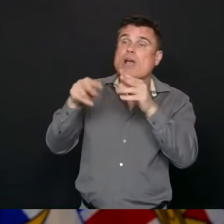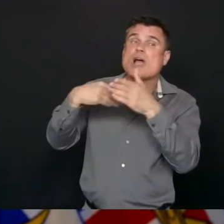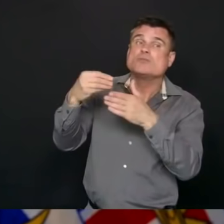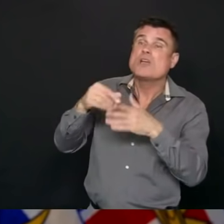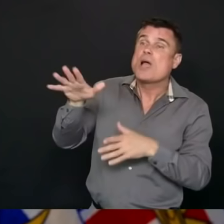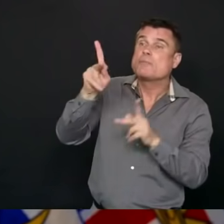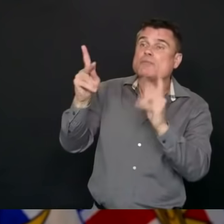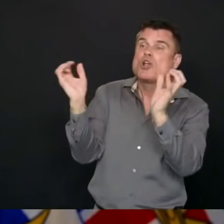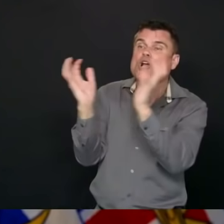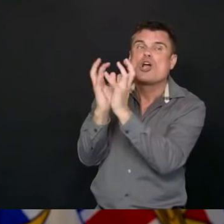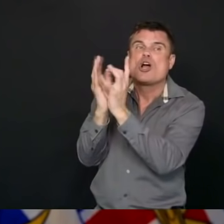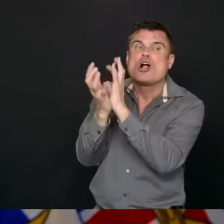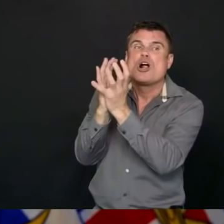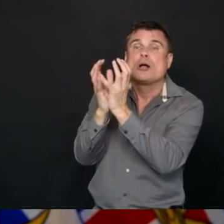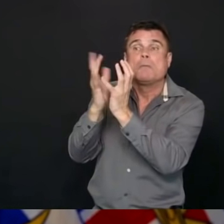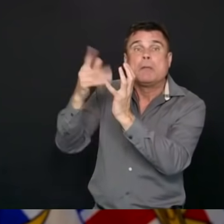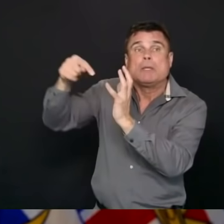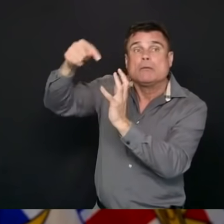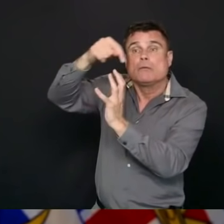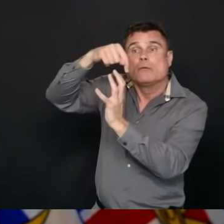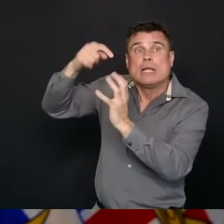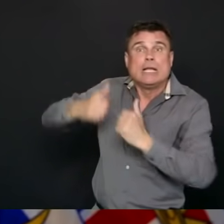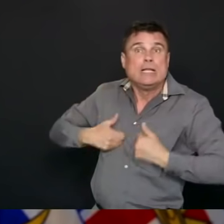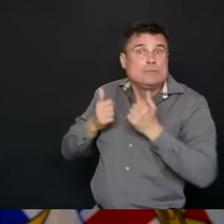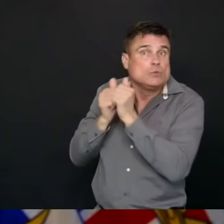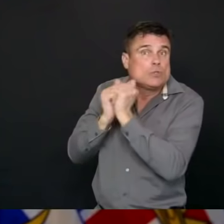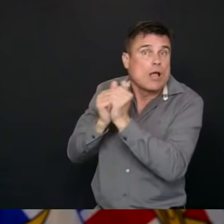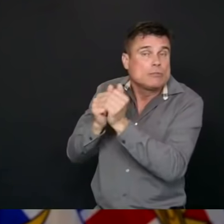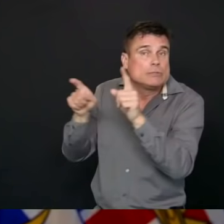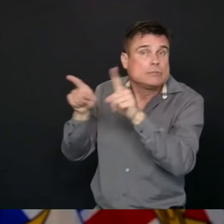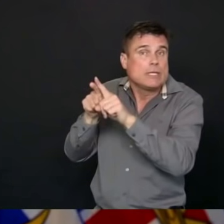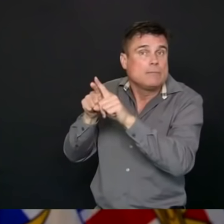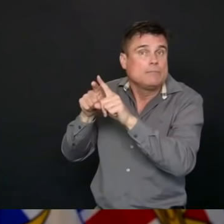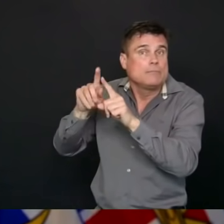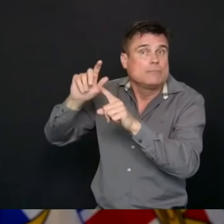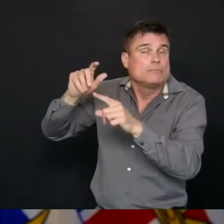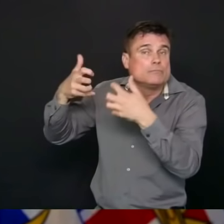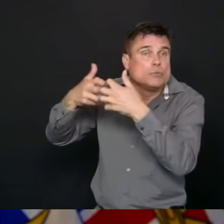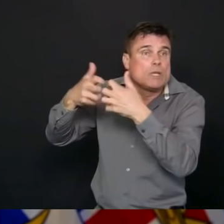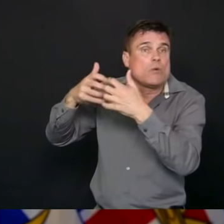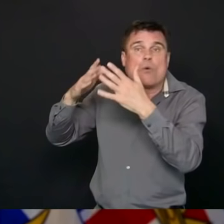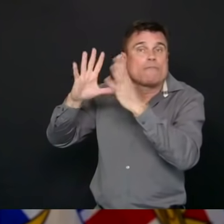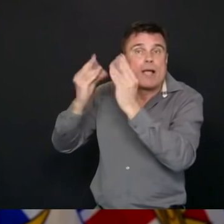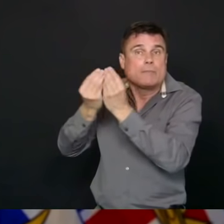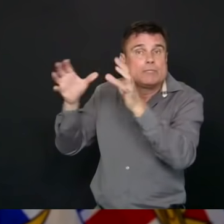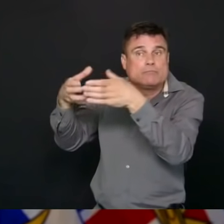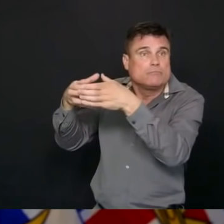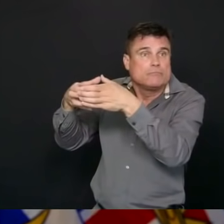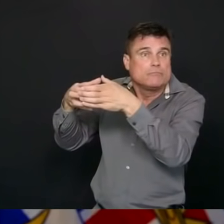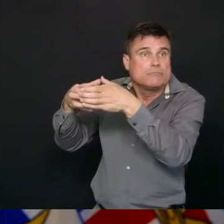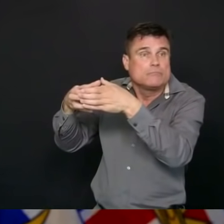I believe people will do the right thing. I see that everyday. We see people outside but they are setting